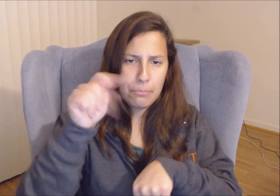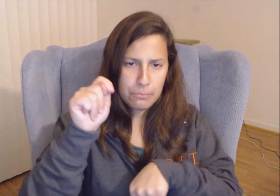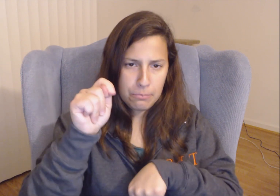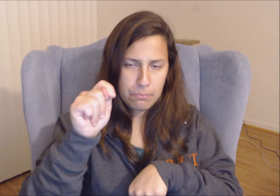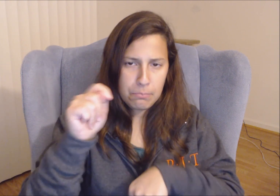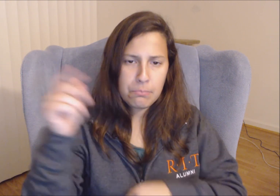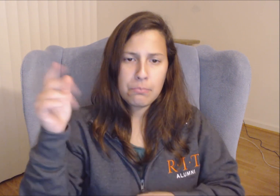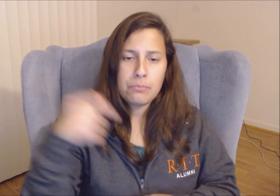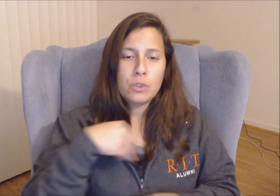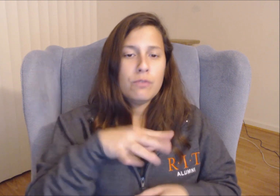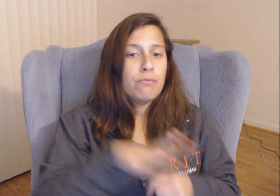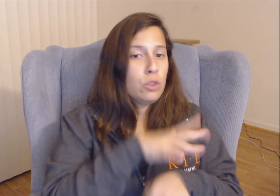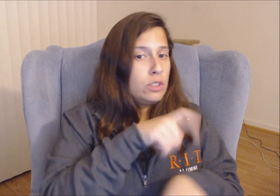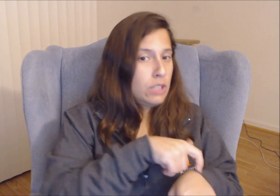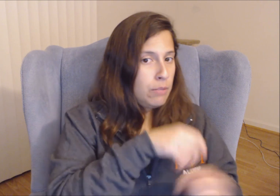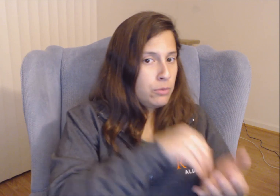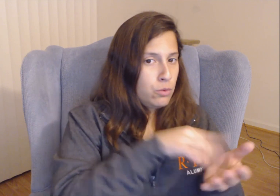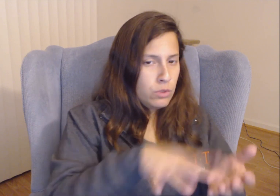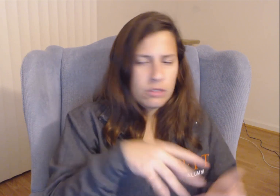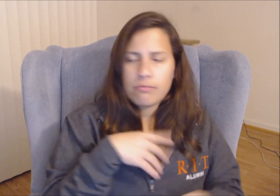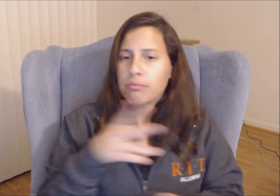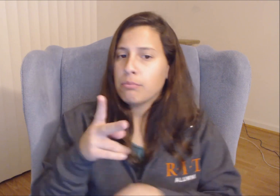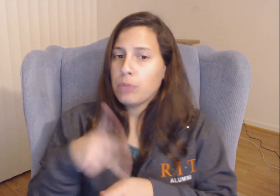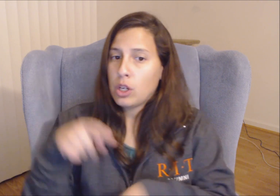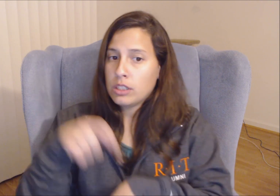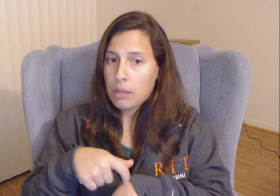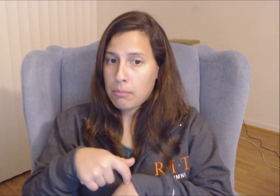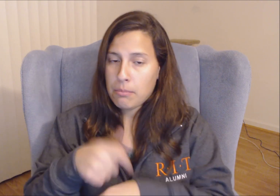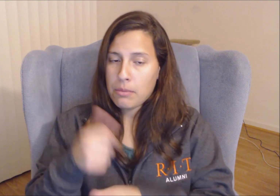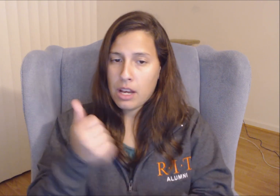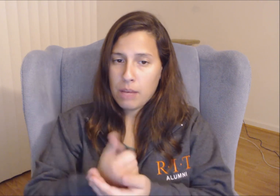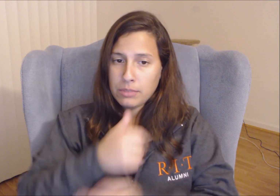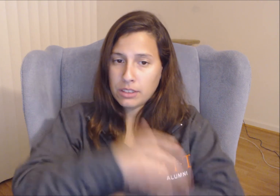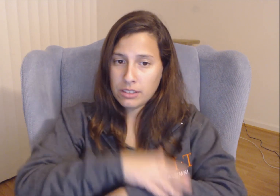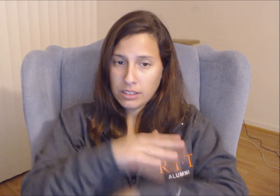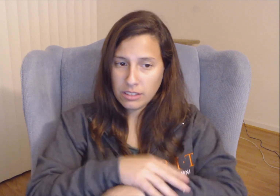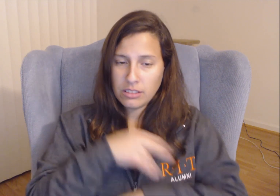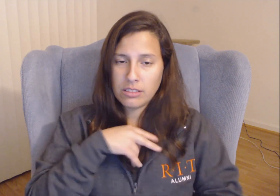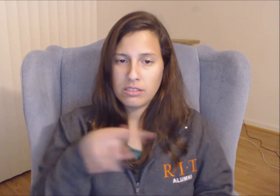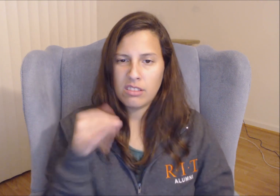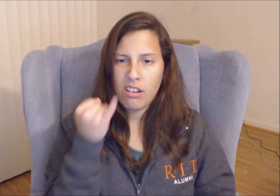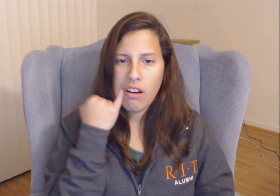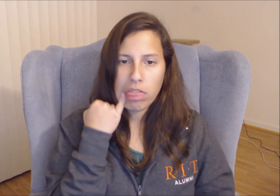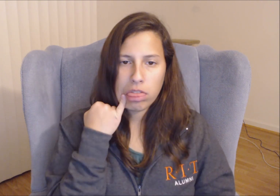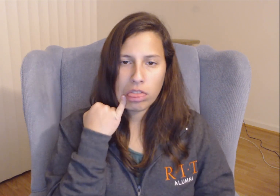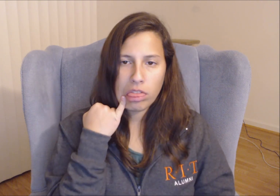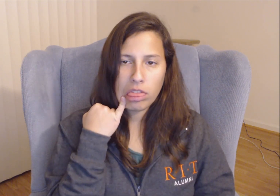PT - Part time, as in the during full time student. I was PT at help desk (Service desk). Again I envy/drool...